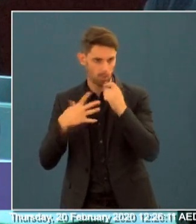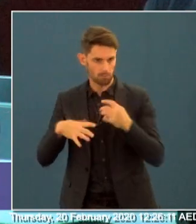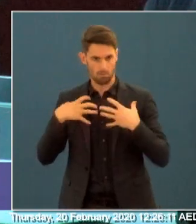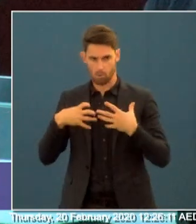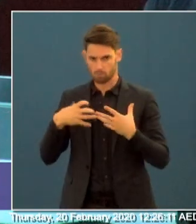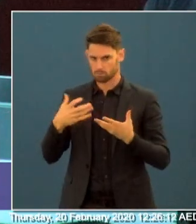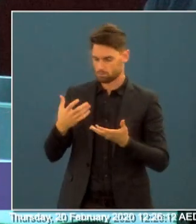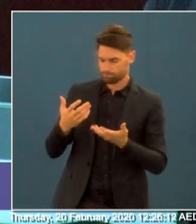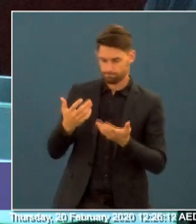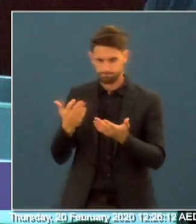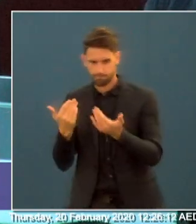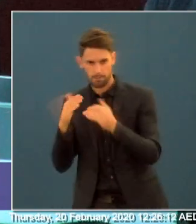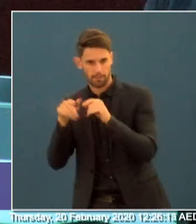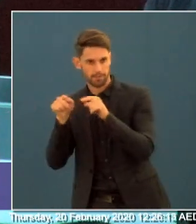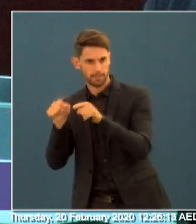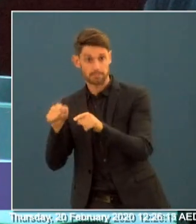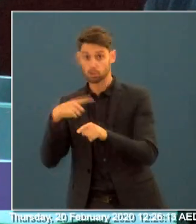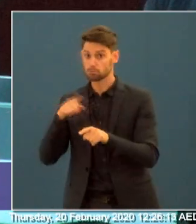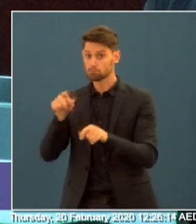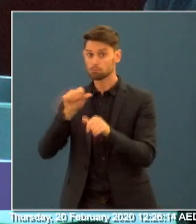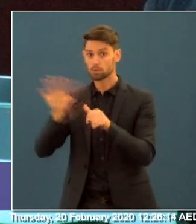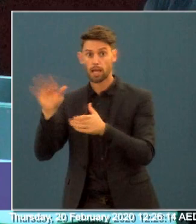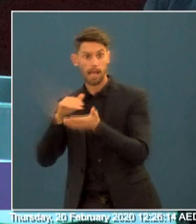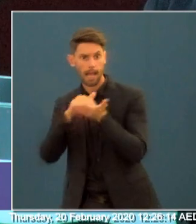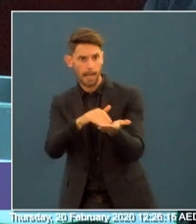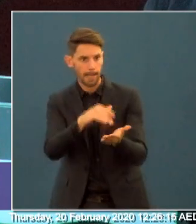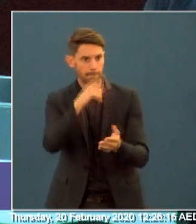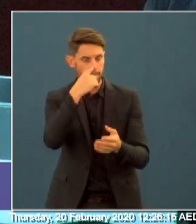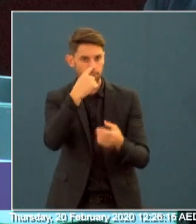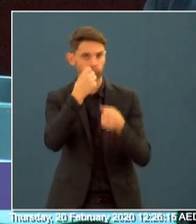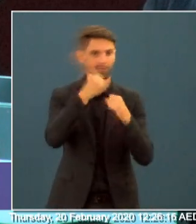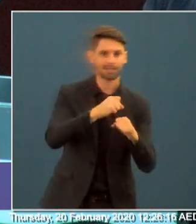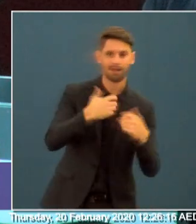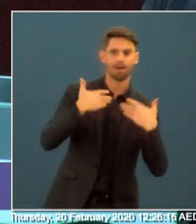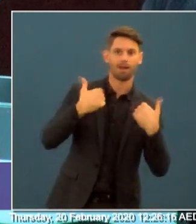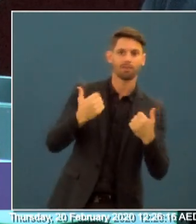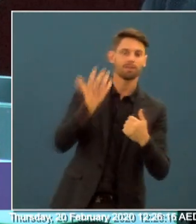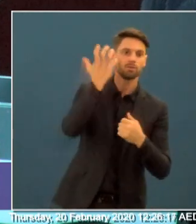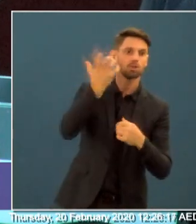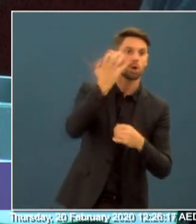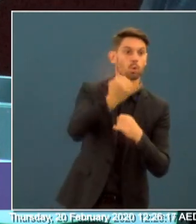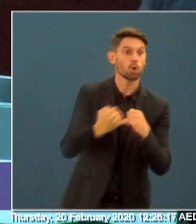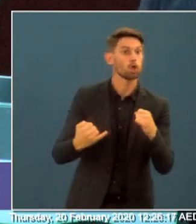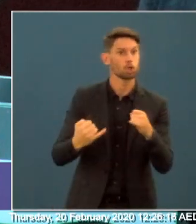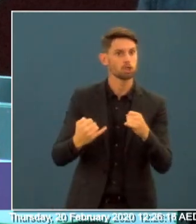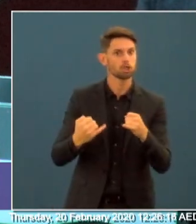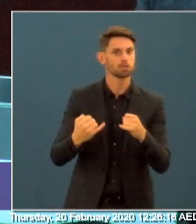that often are quite attractive to encouraging people to take up private health insurance.